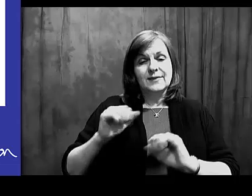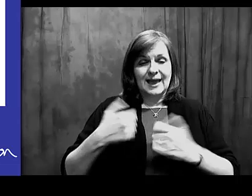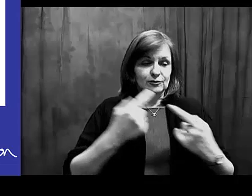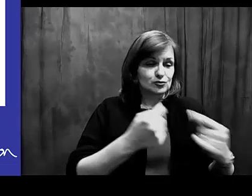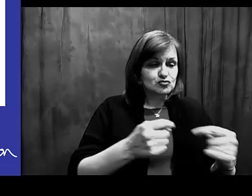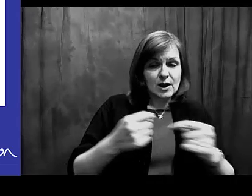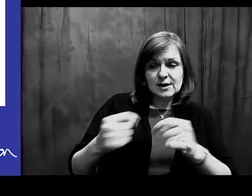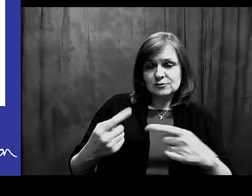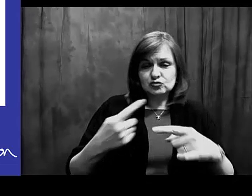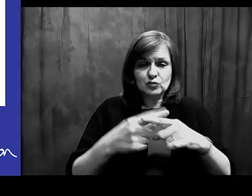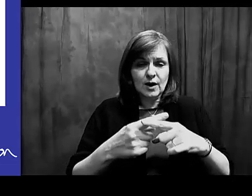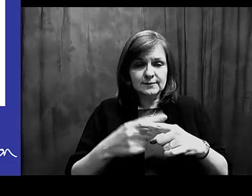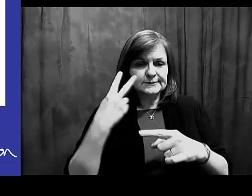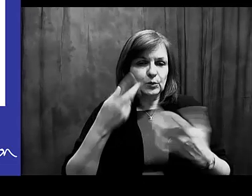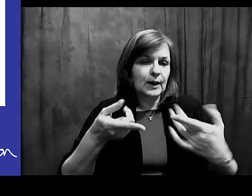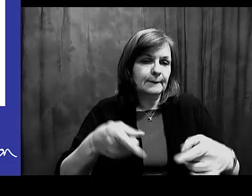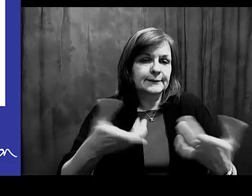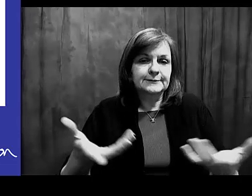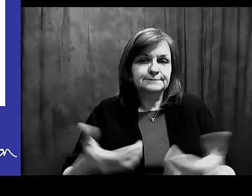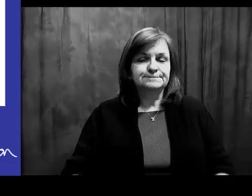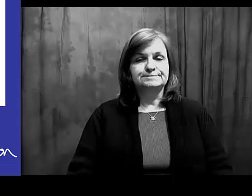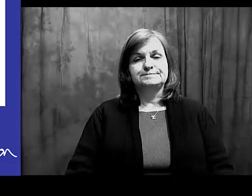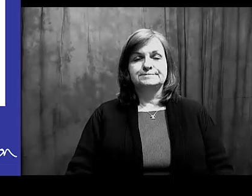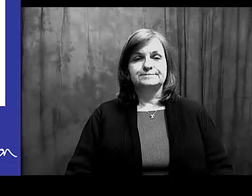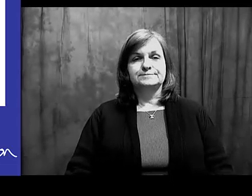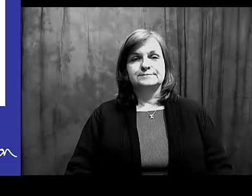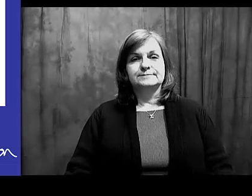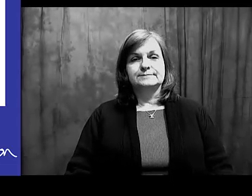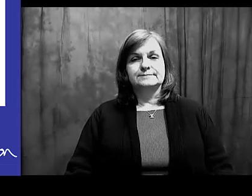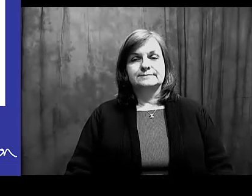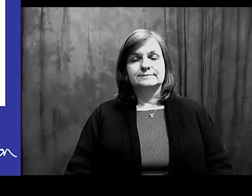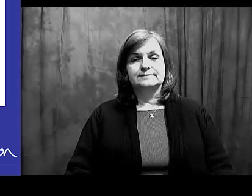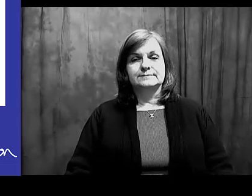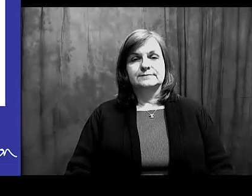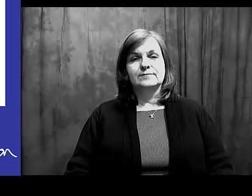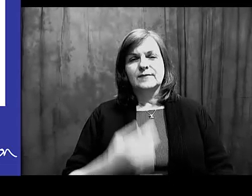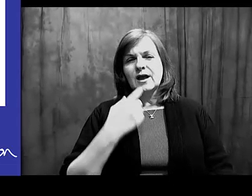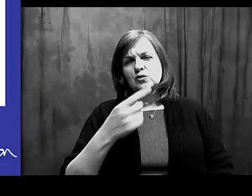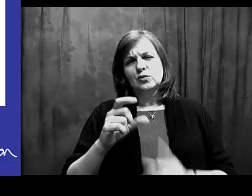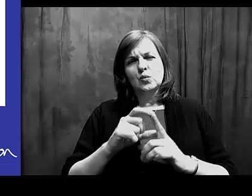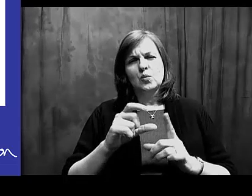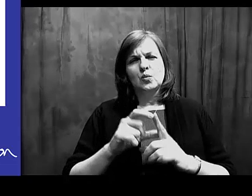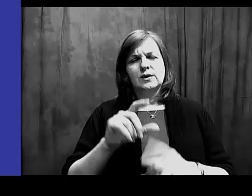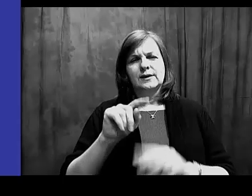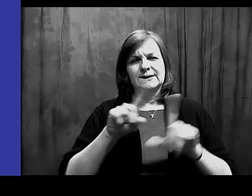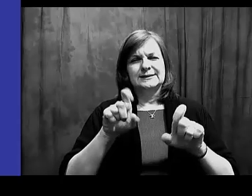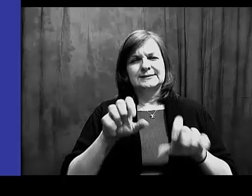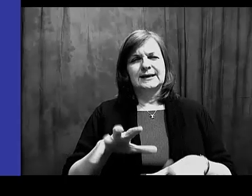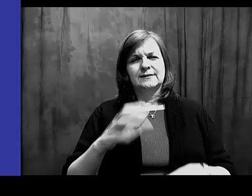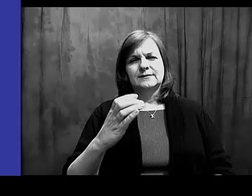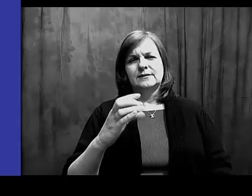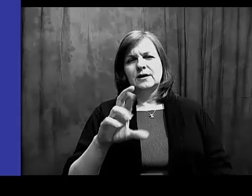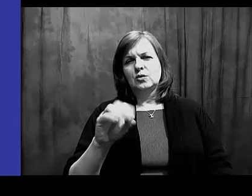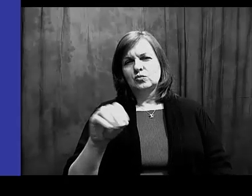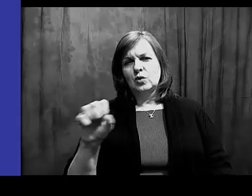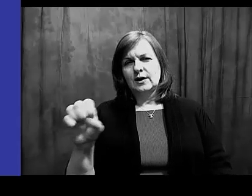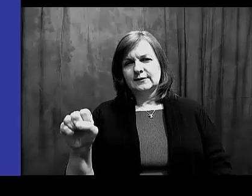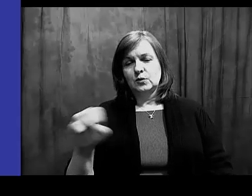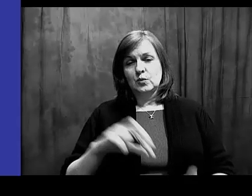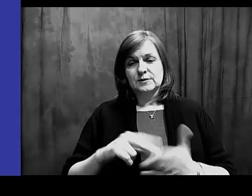it was trial and error I mentioned the term test cross to you